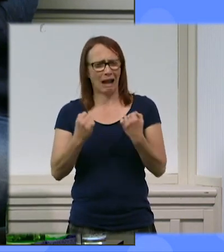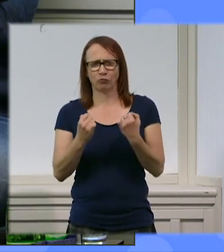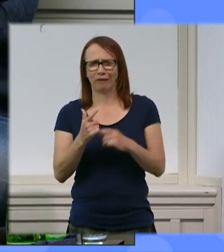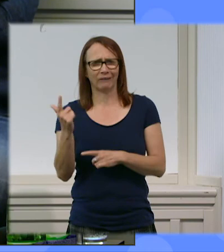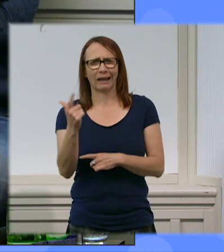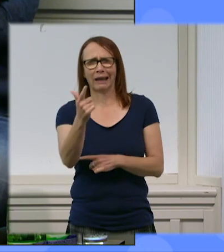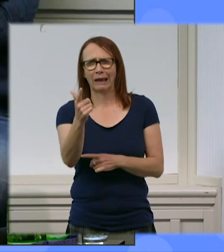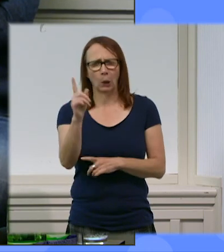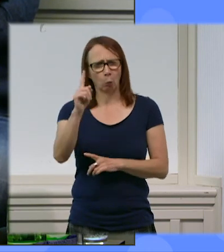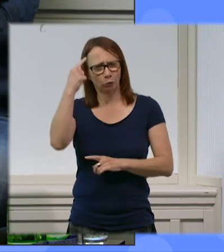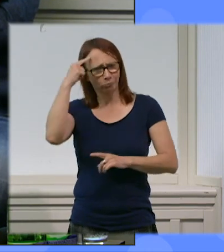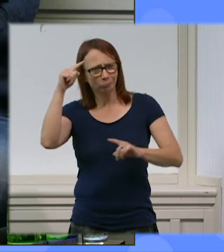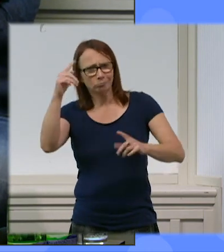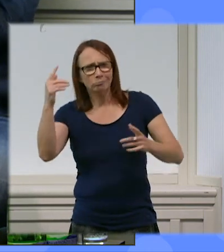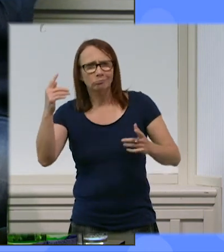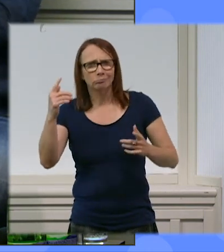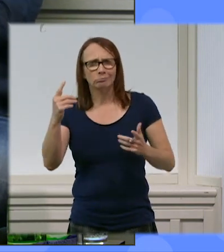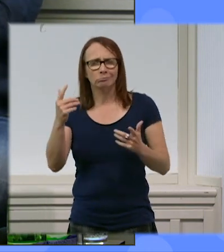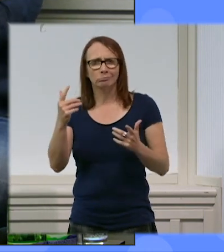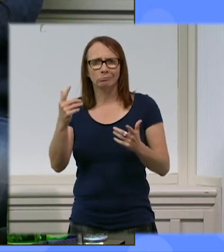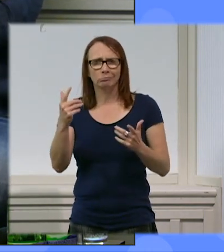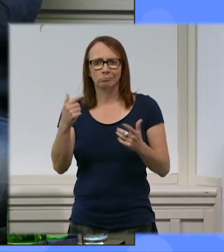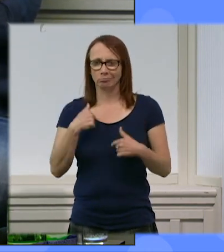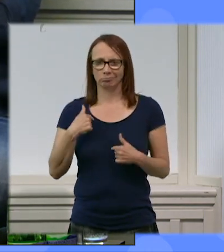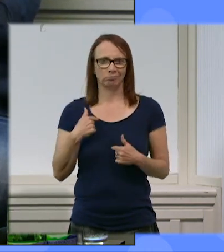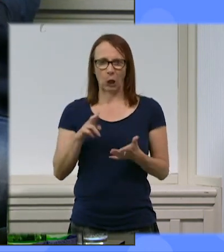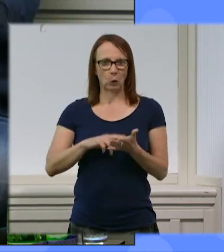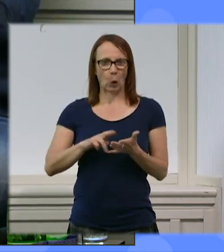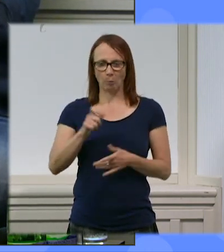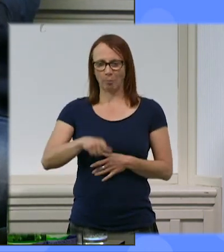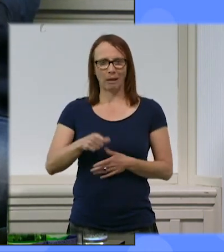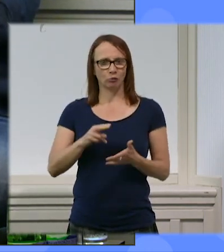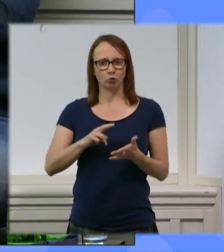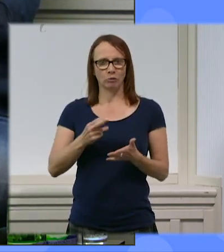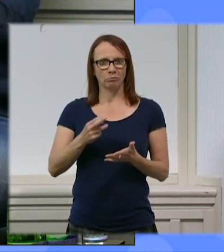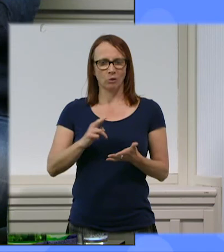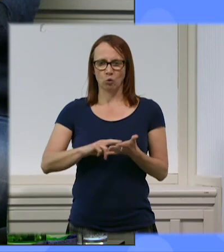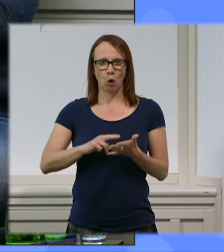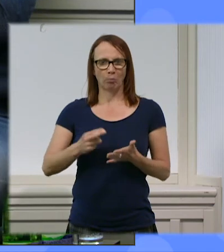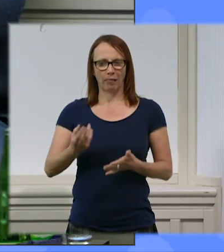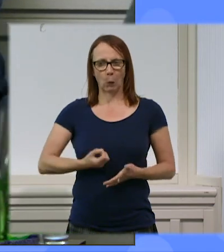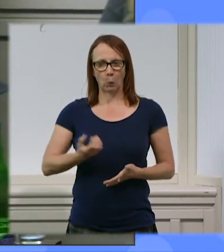thoughts well for someone just on an average wage so I'm also going to try